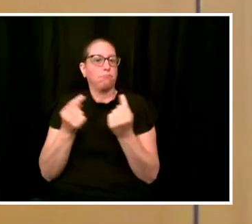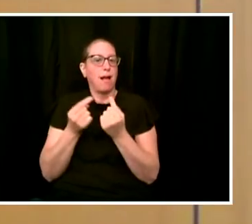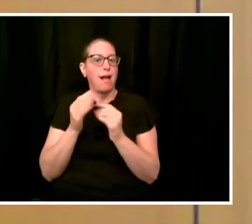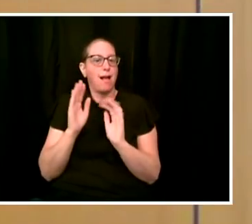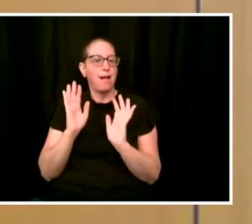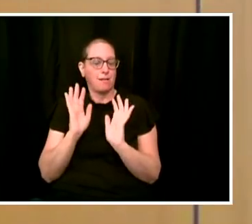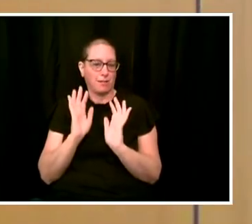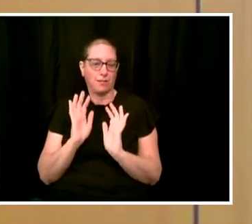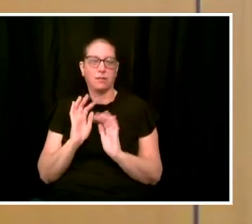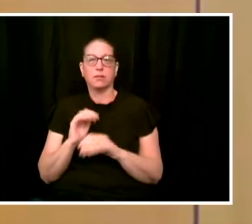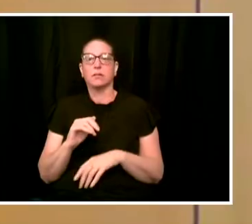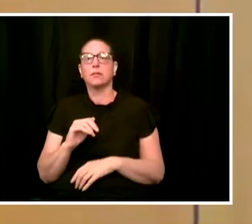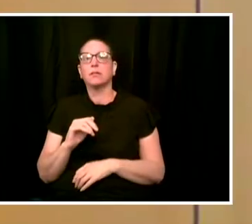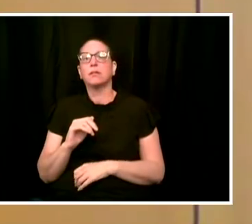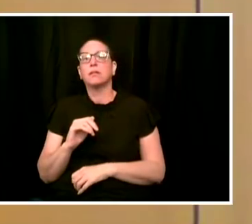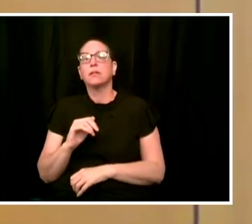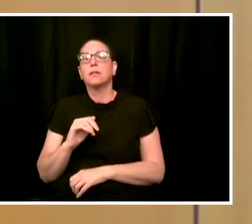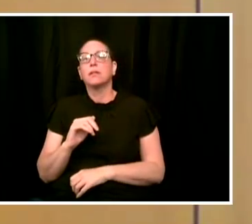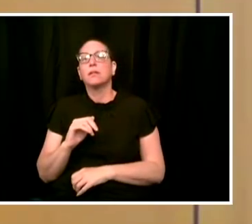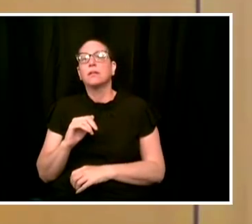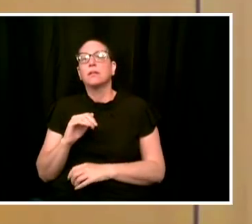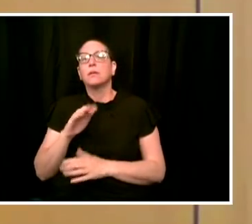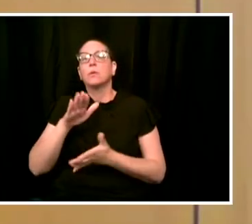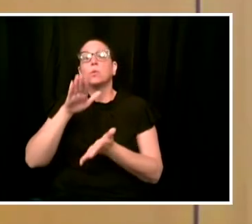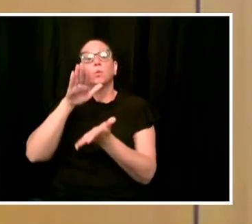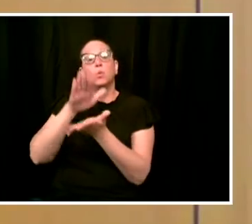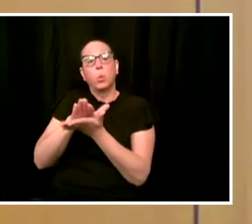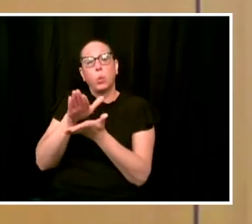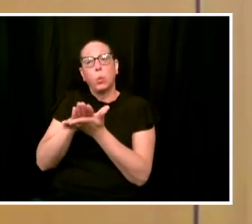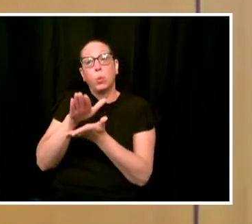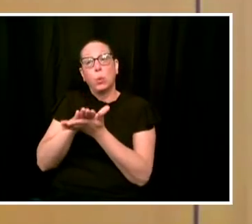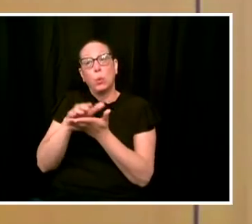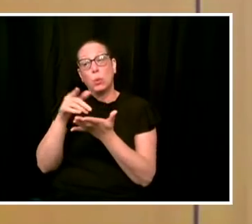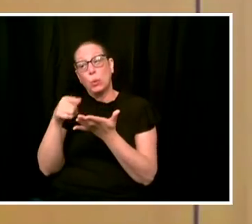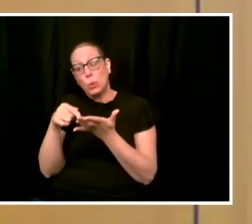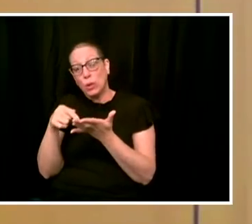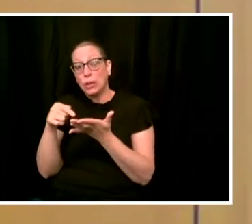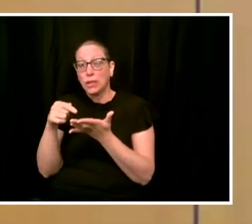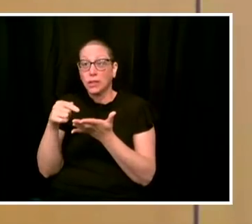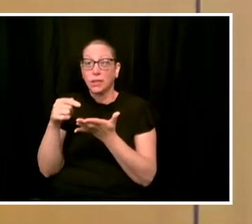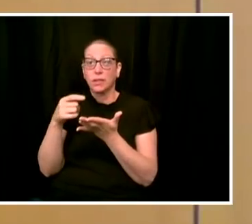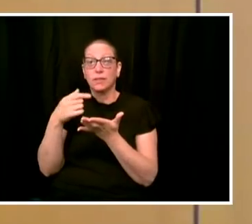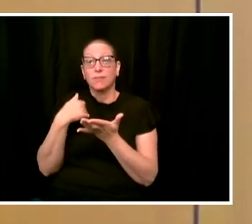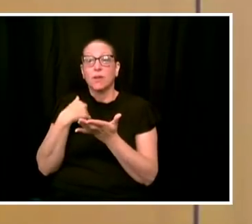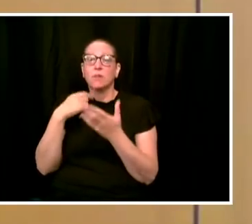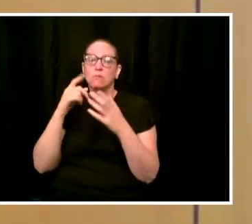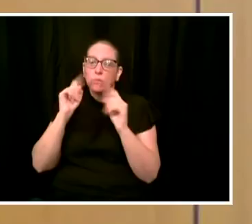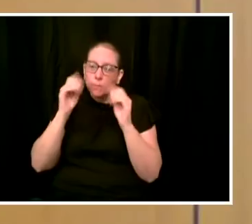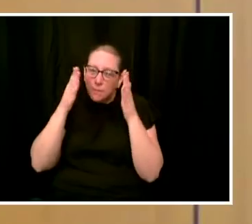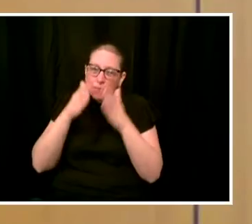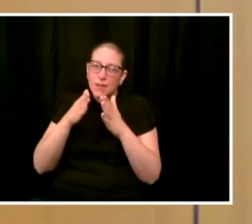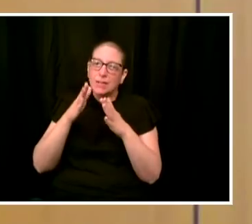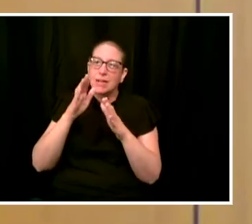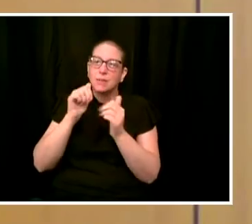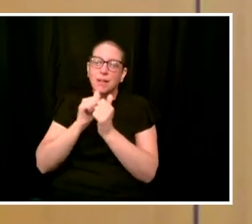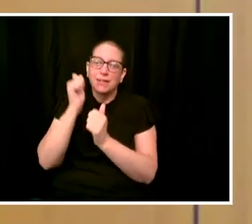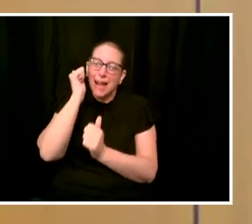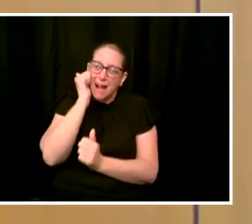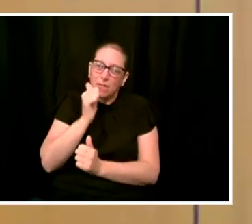EARLY AND THEN WITH REGARS DOF THE SAFETY,